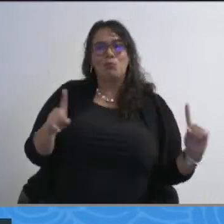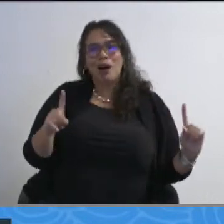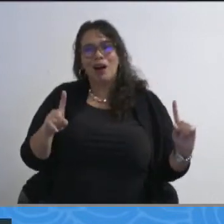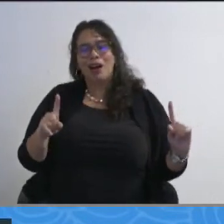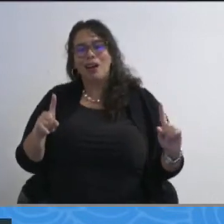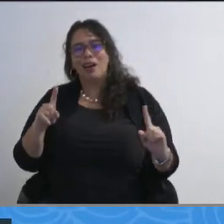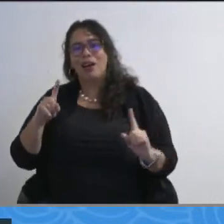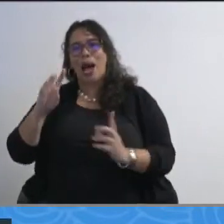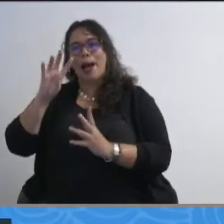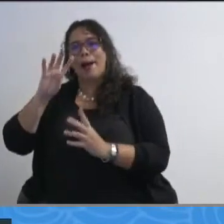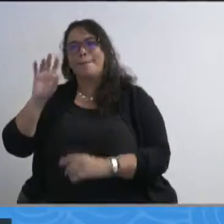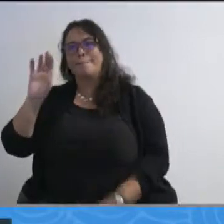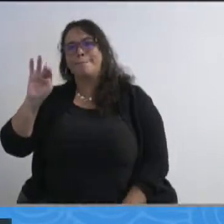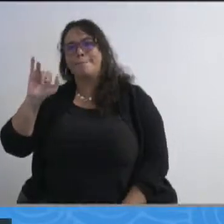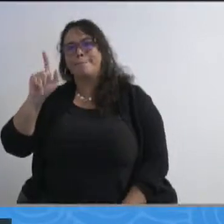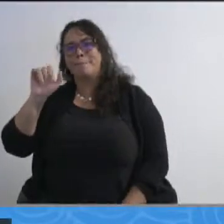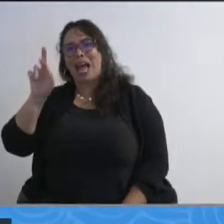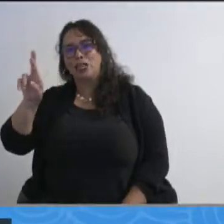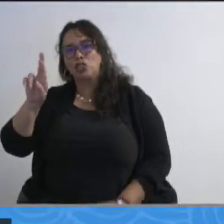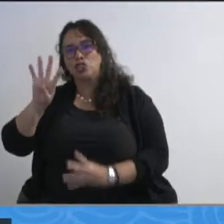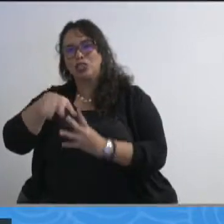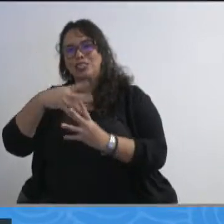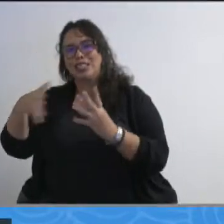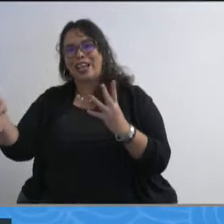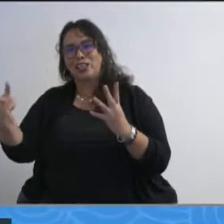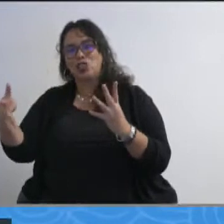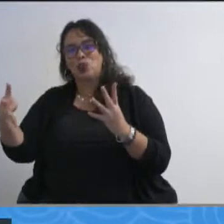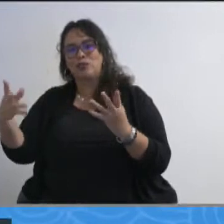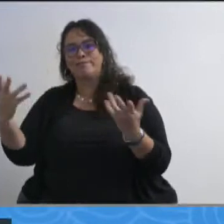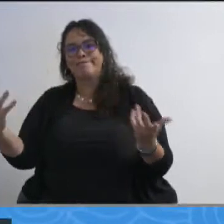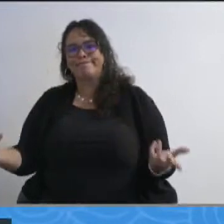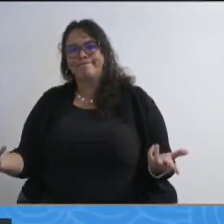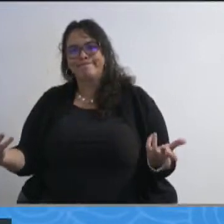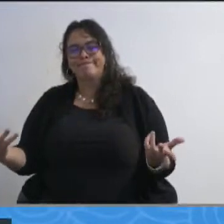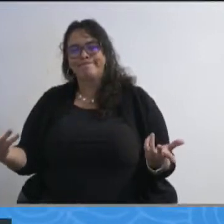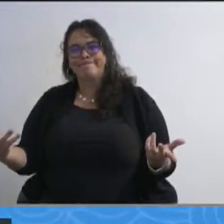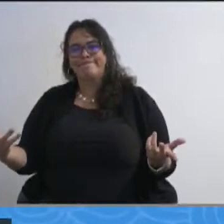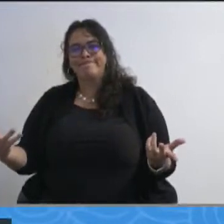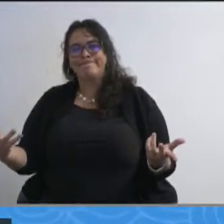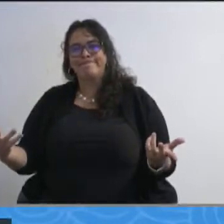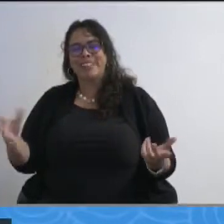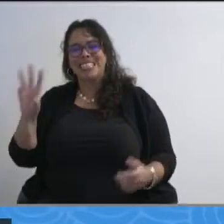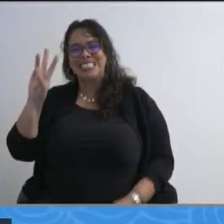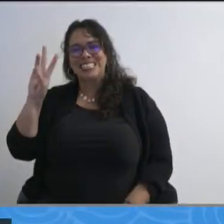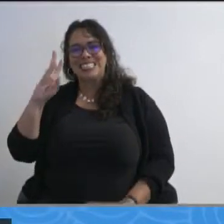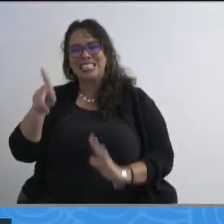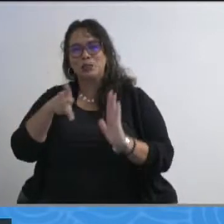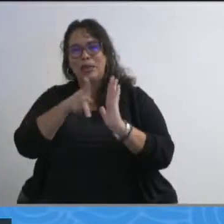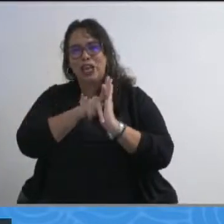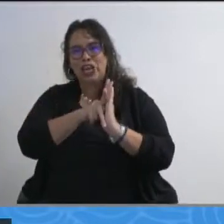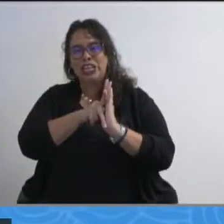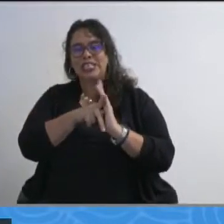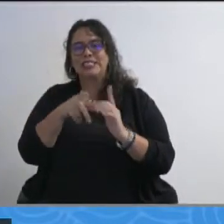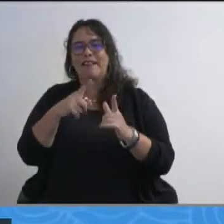of students that come in and we build a master schedule with six periods for each child. And then we're looking and we say,